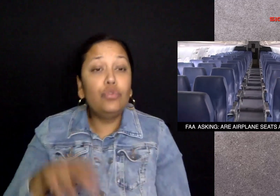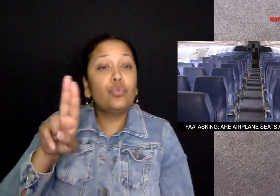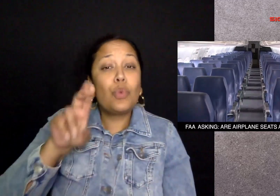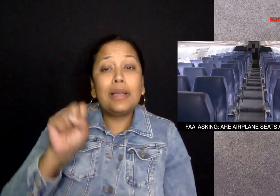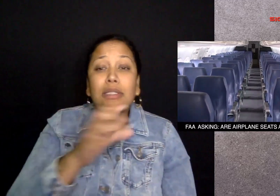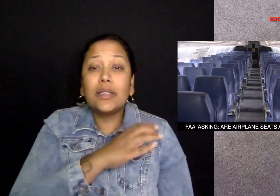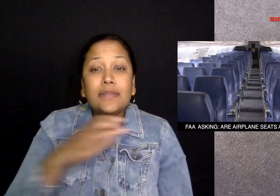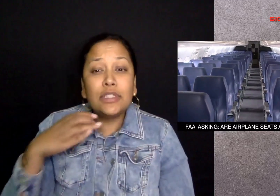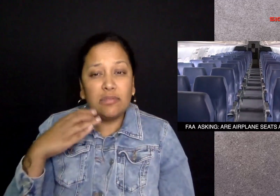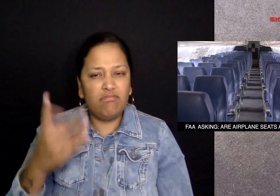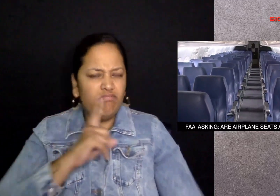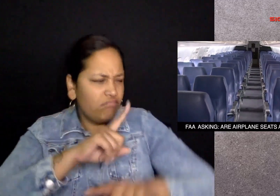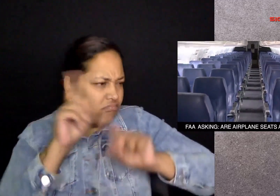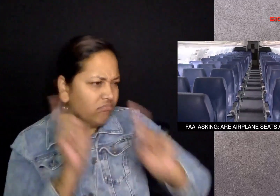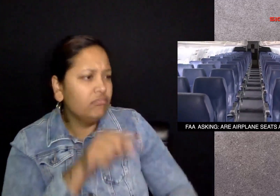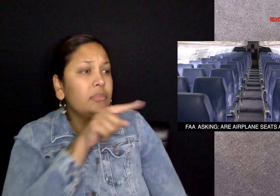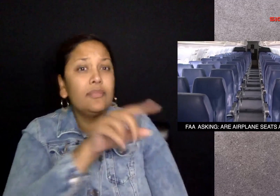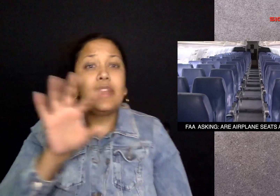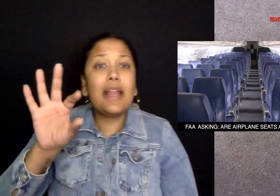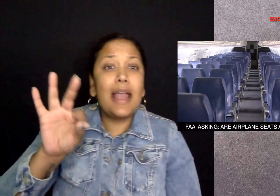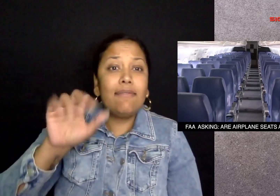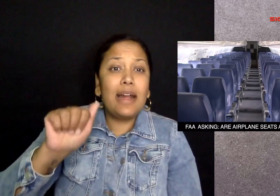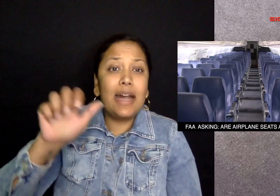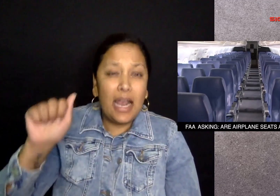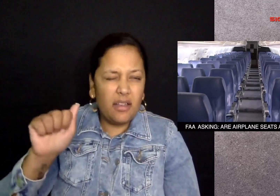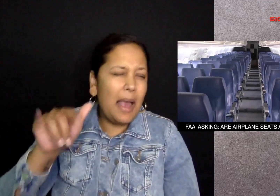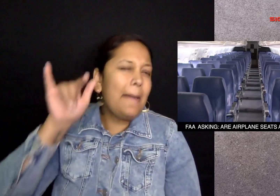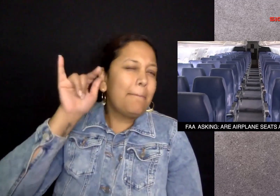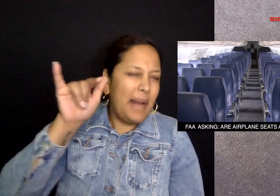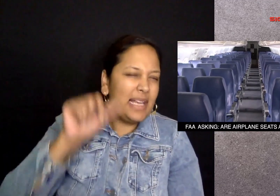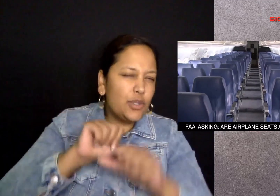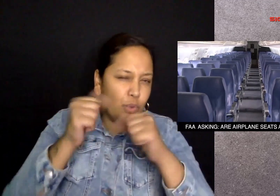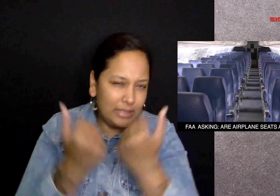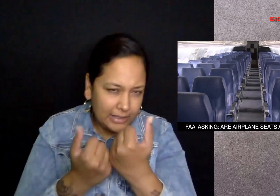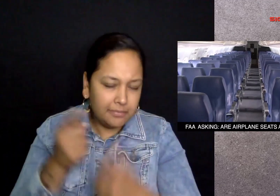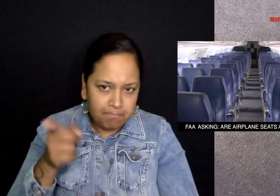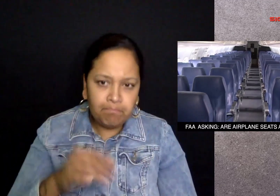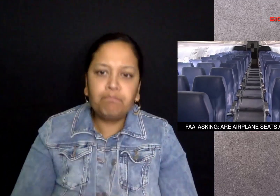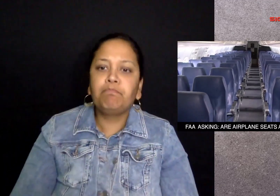now the US Congress is ordering the FAA to do something about it